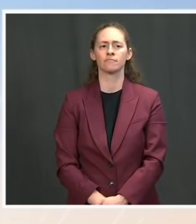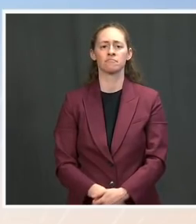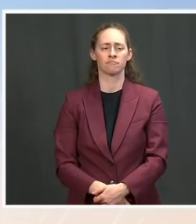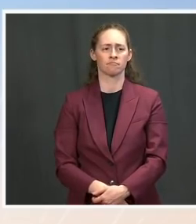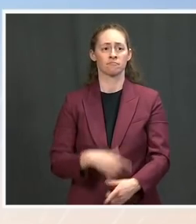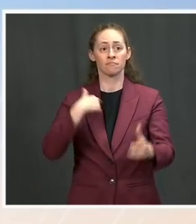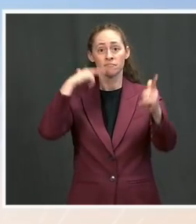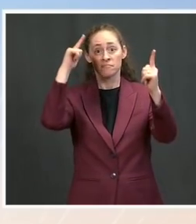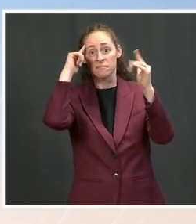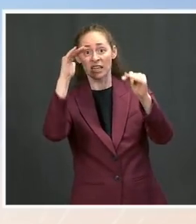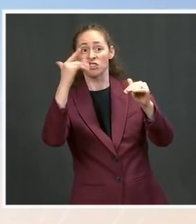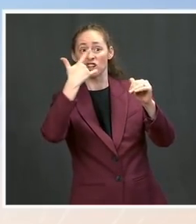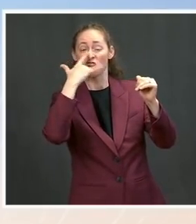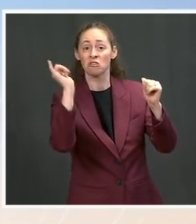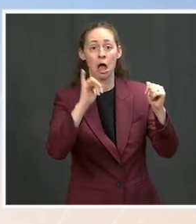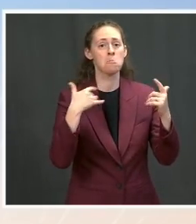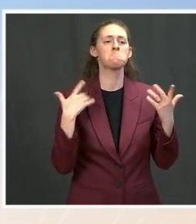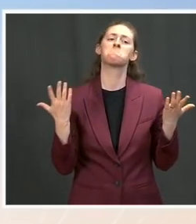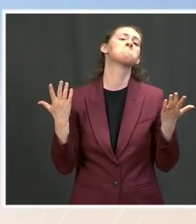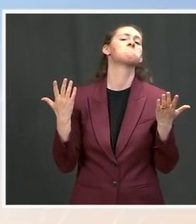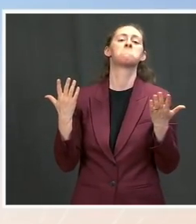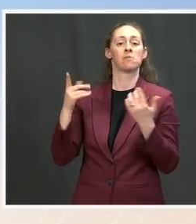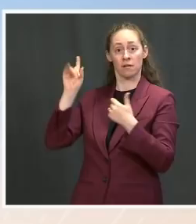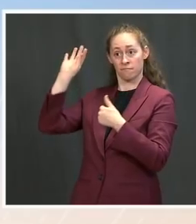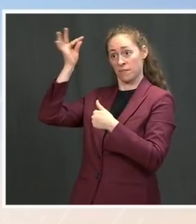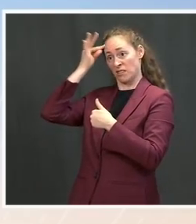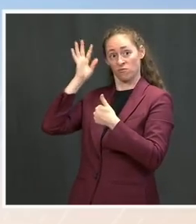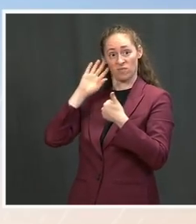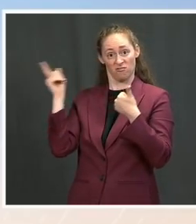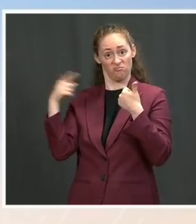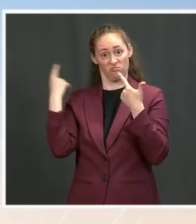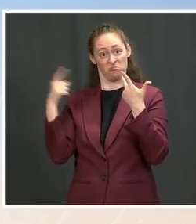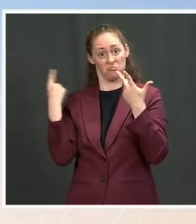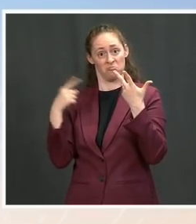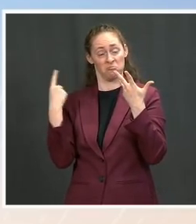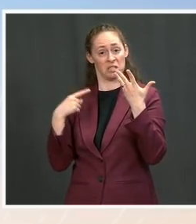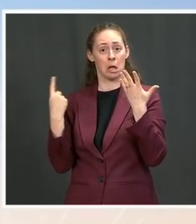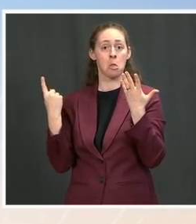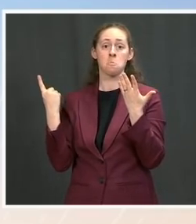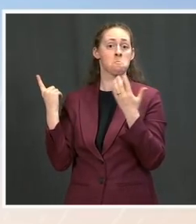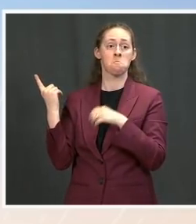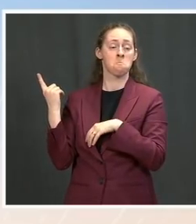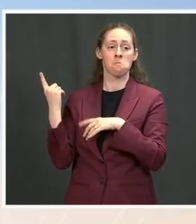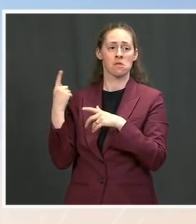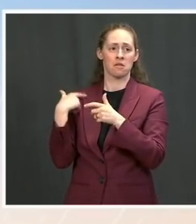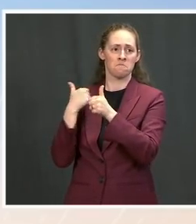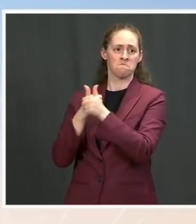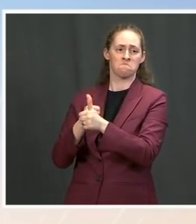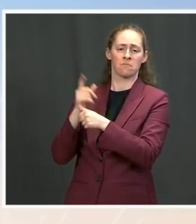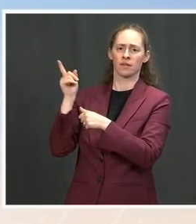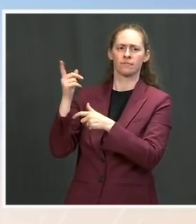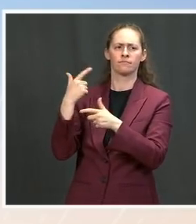from the federal government at this point in time. But obviously, we'll look to our health and medical experts on any additional guidance to provide.